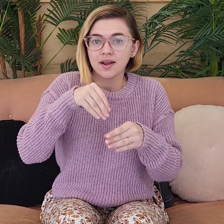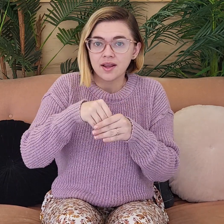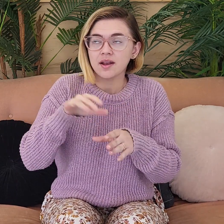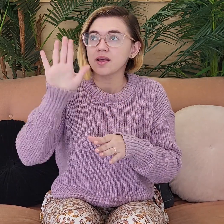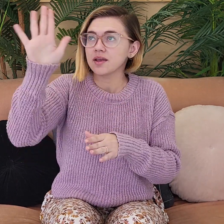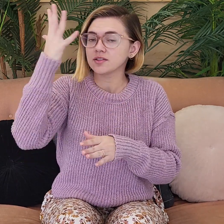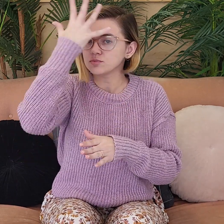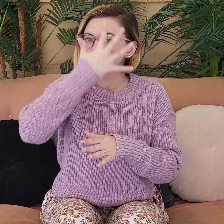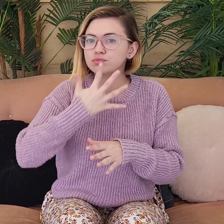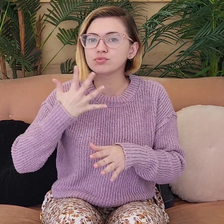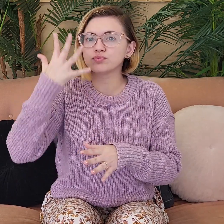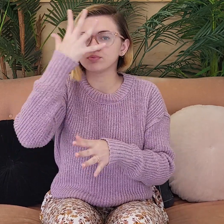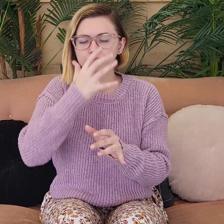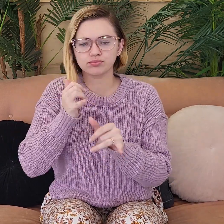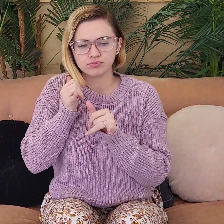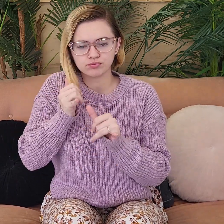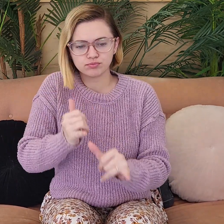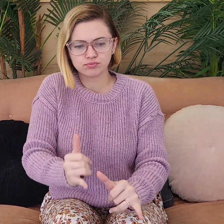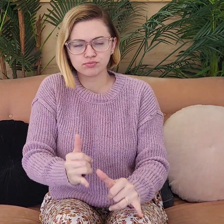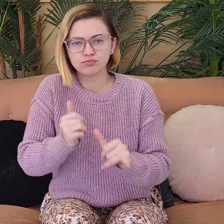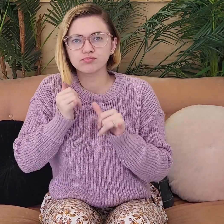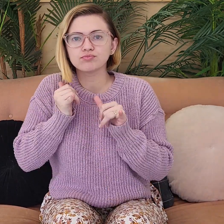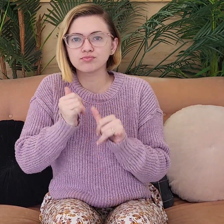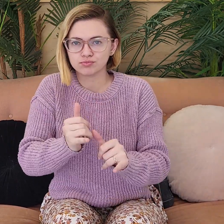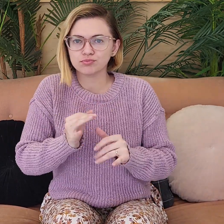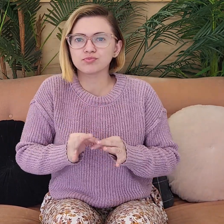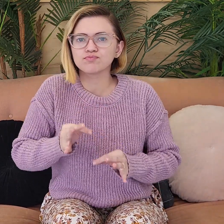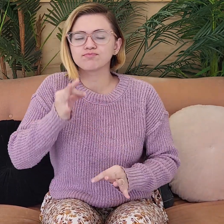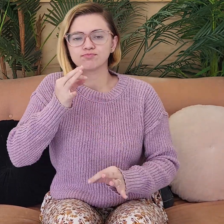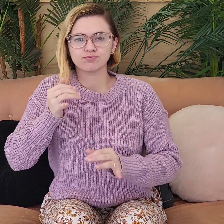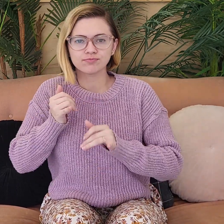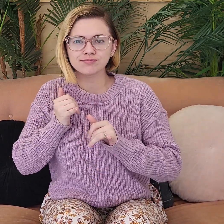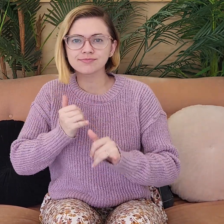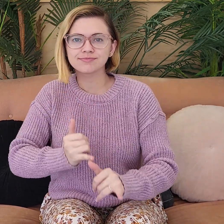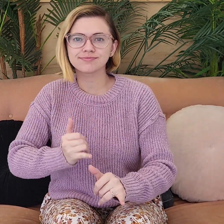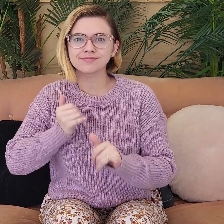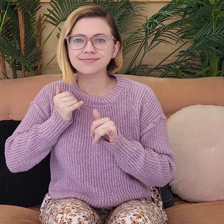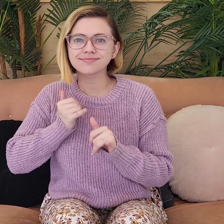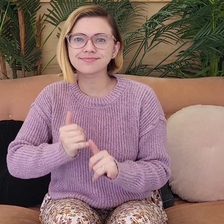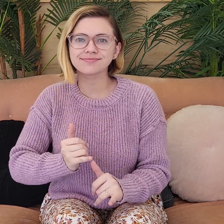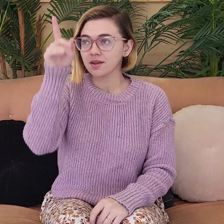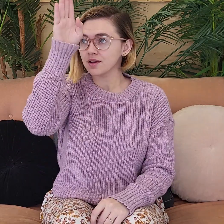in his likeness his image with the same spirit.